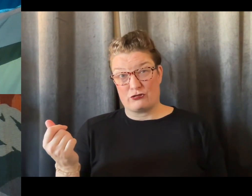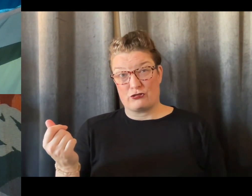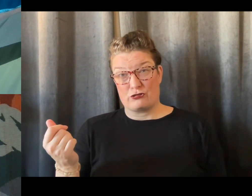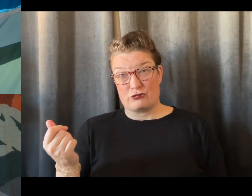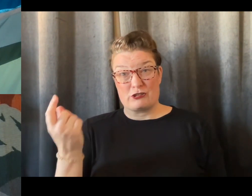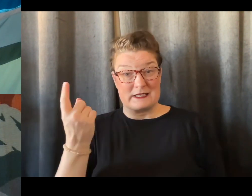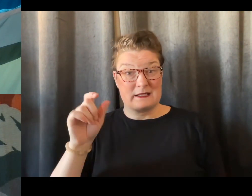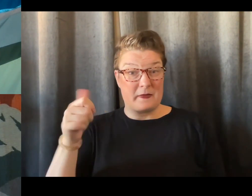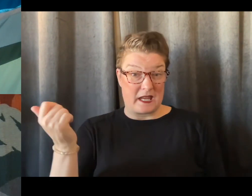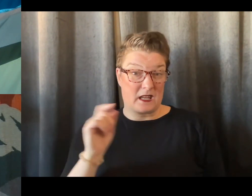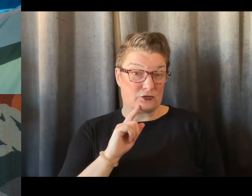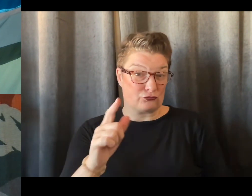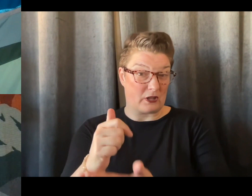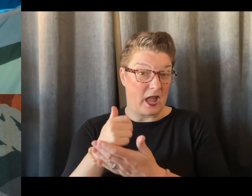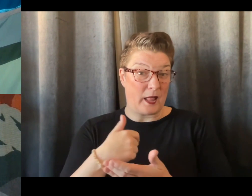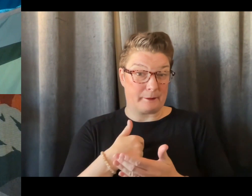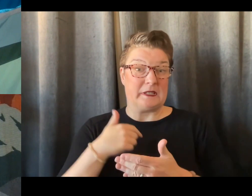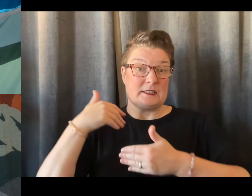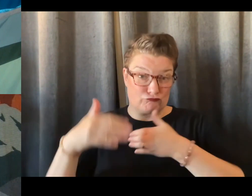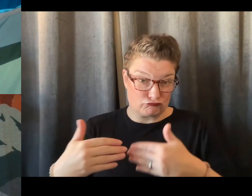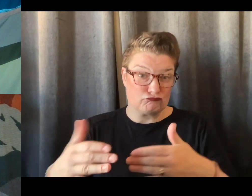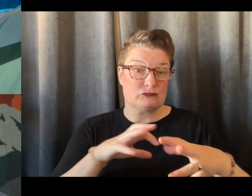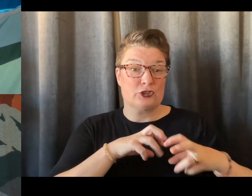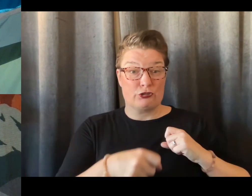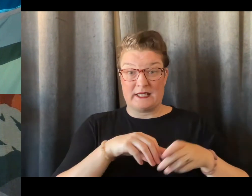really helped me grieve in life is music.